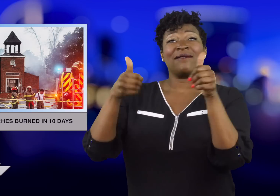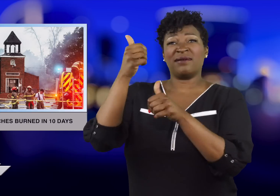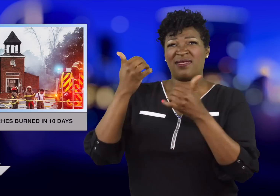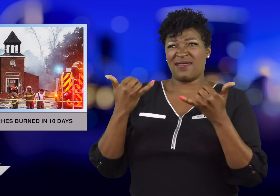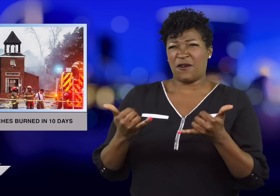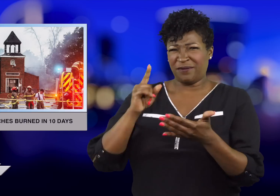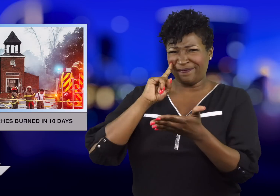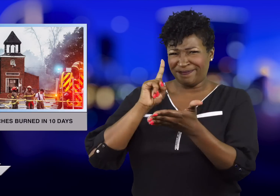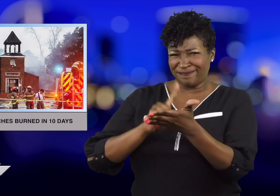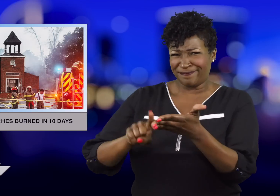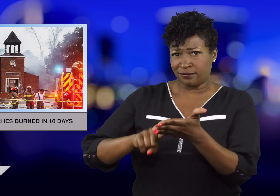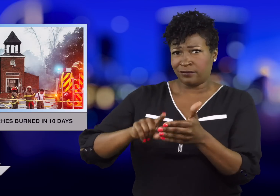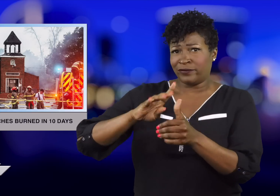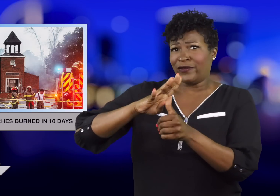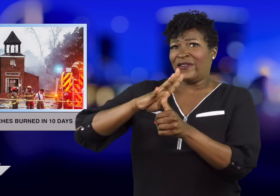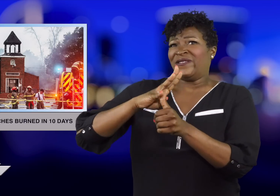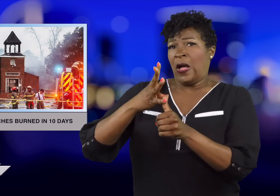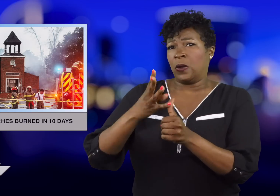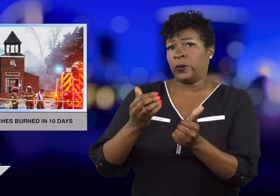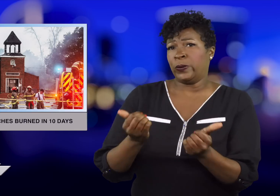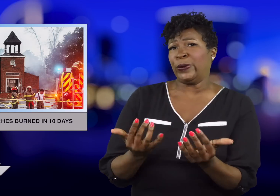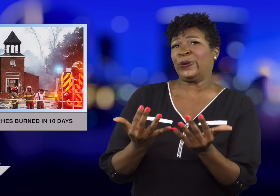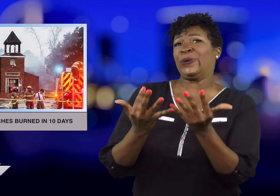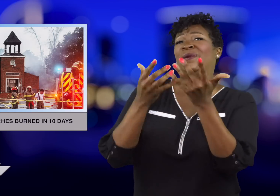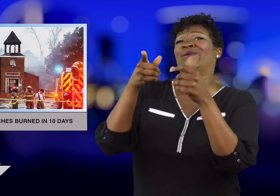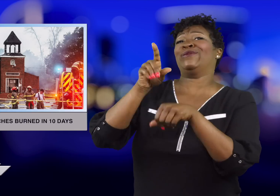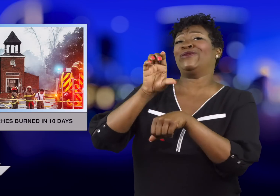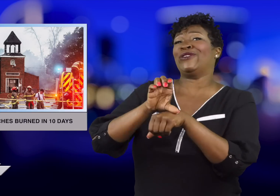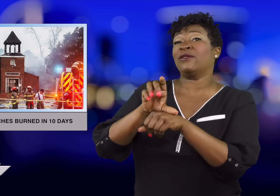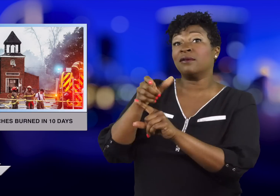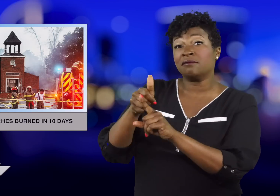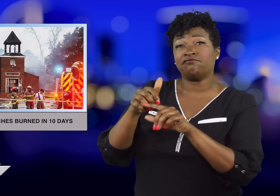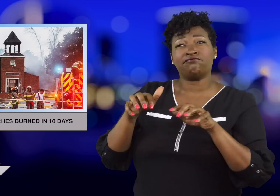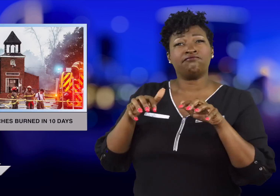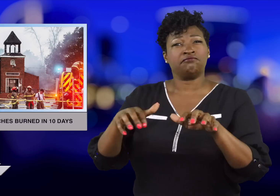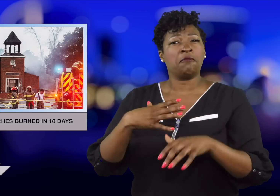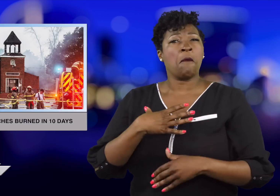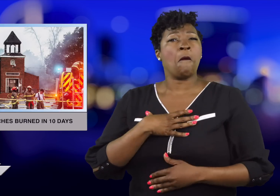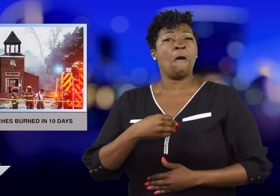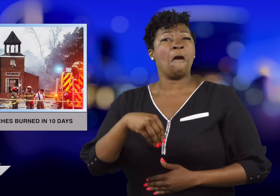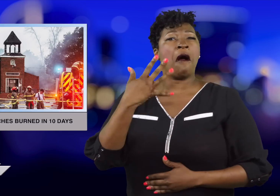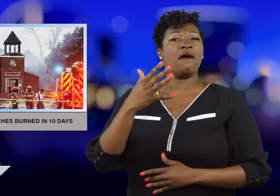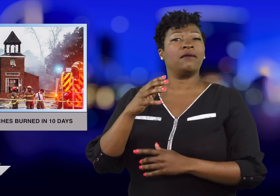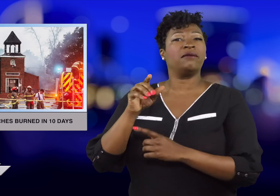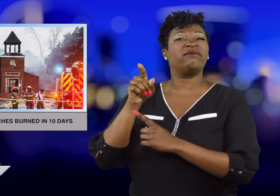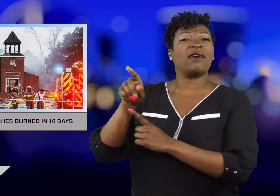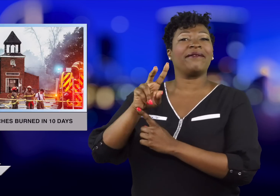Officials are also investigating a fourth, smaller fire at the predominantly white church